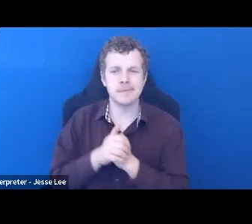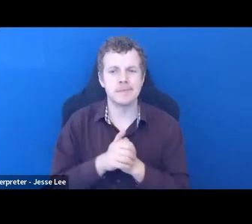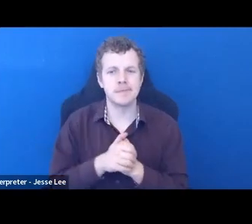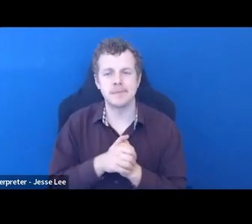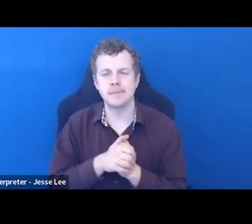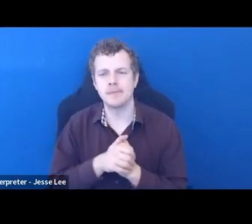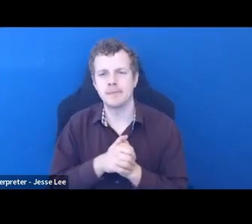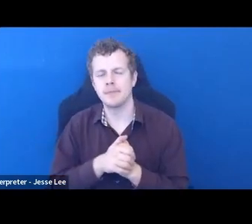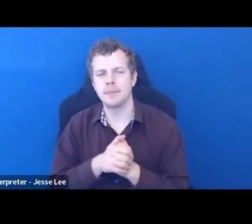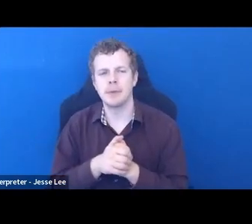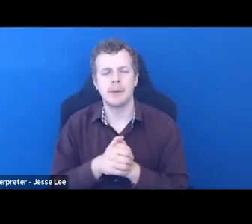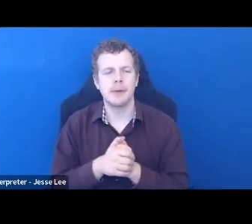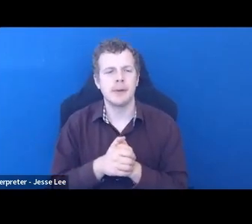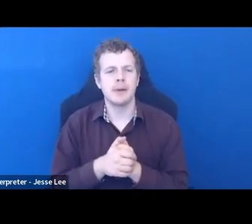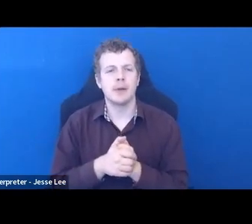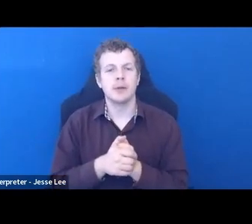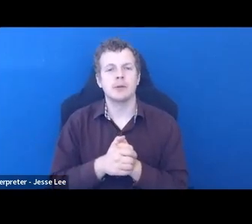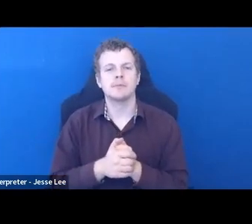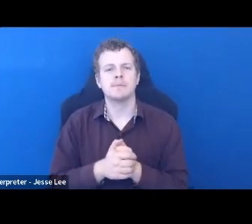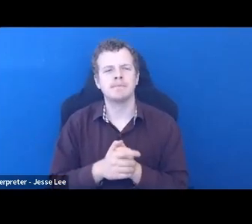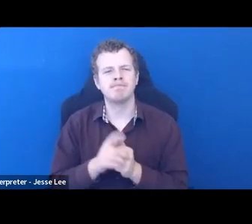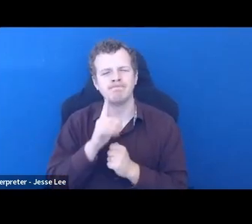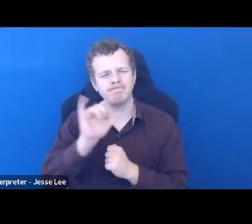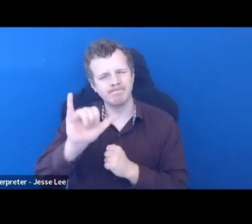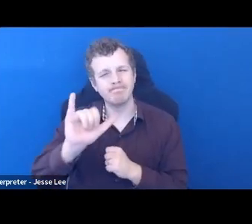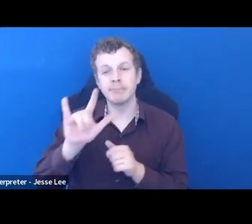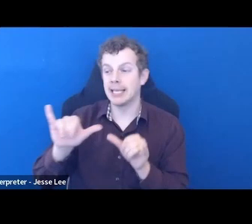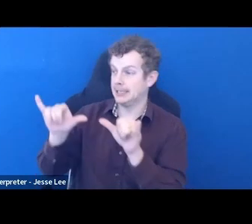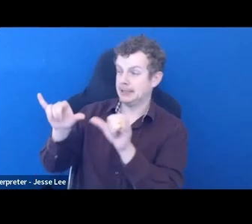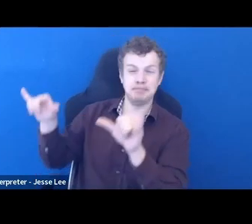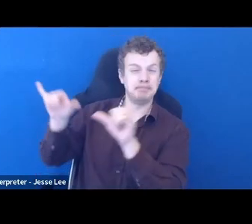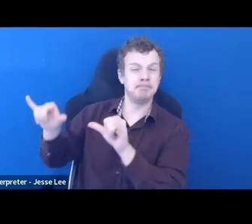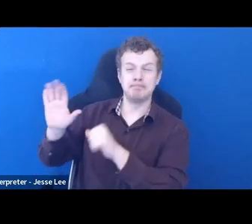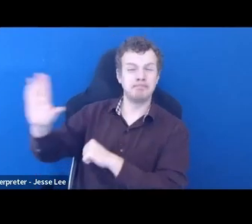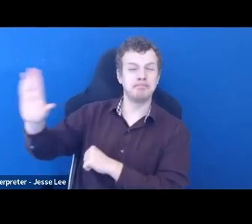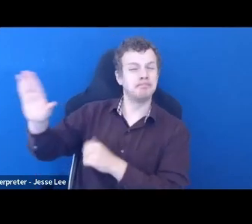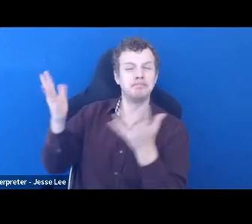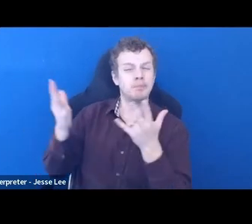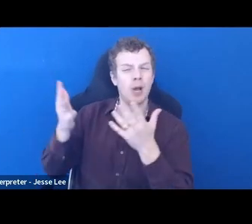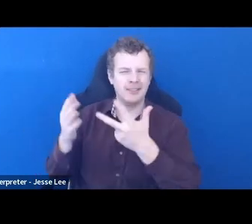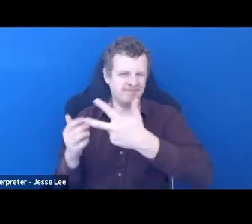They found three main themes that capture the decision-making process following early